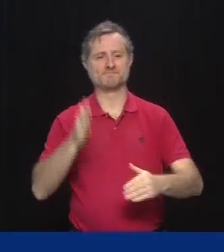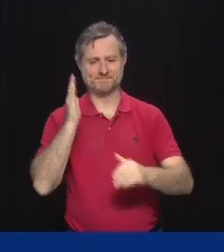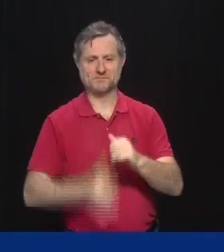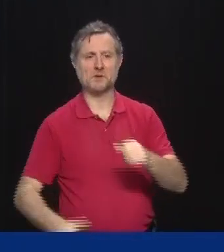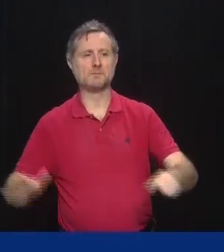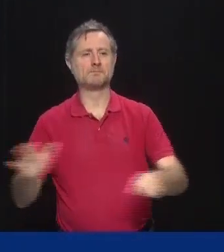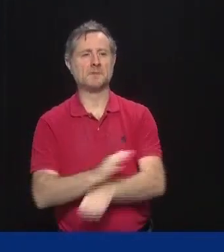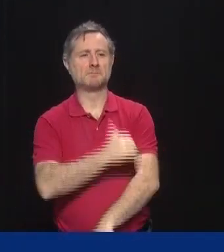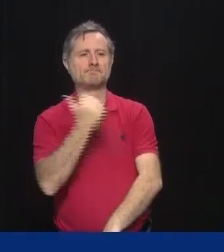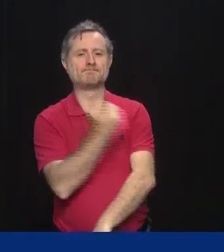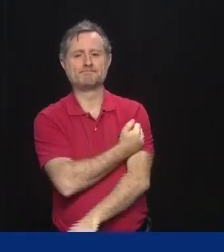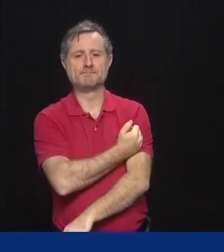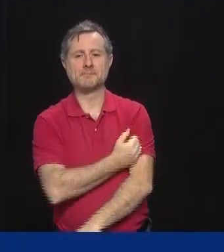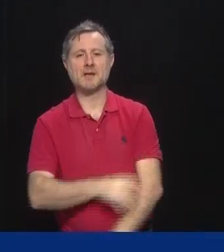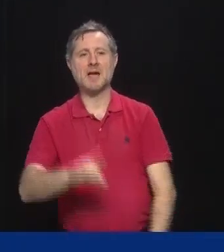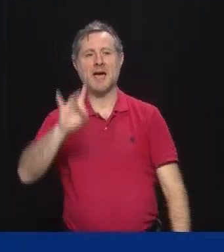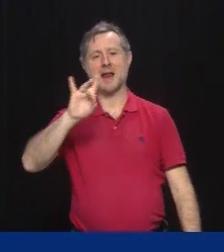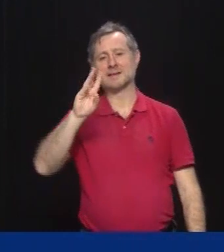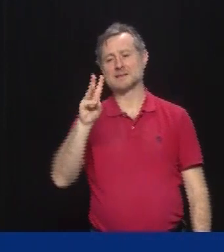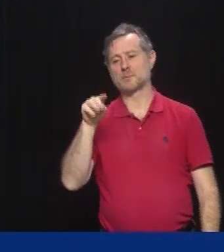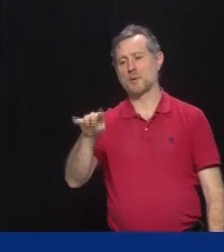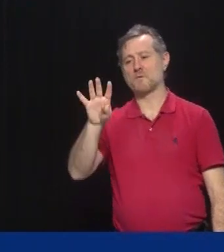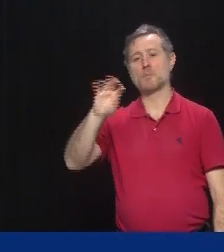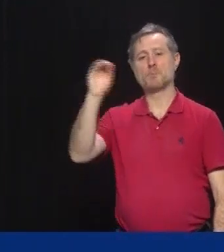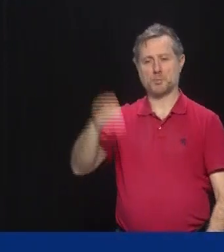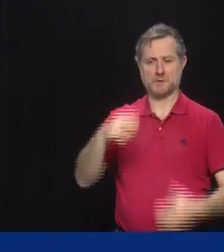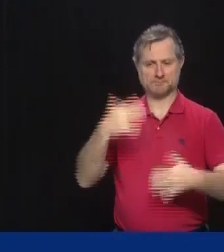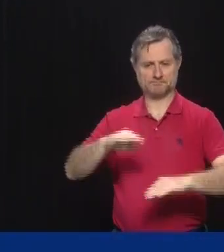SURE ALL OUR HEALTH CARE WORKERS ARE FULLY VACCINATED.